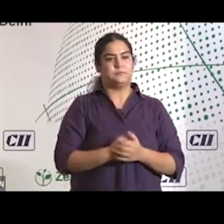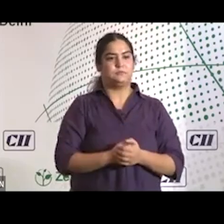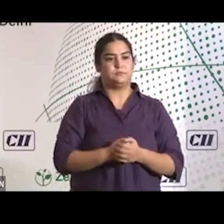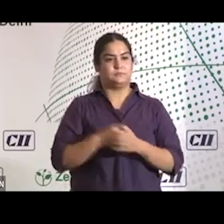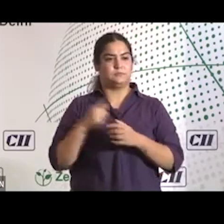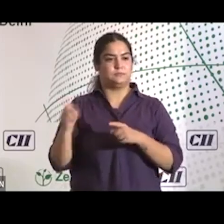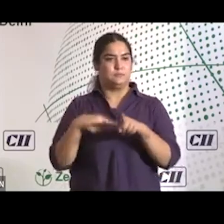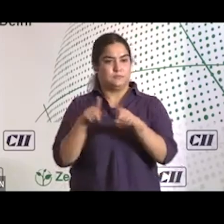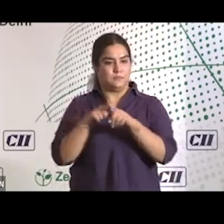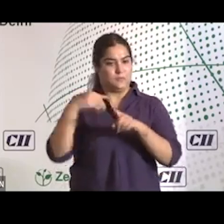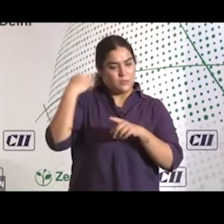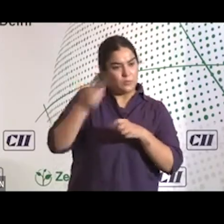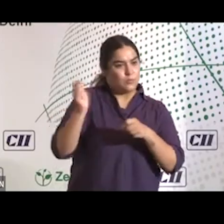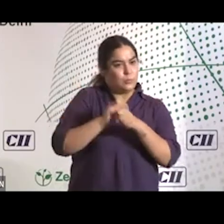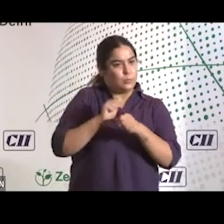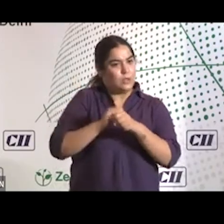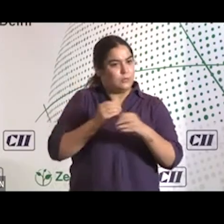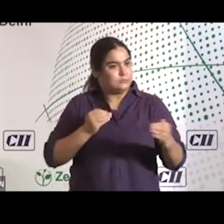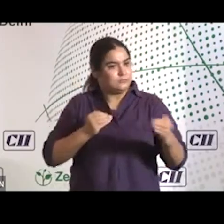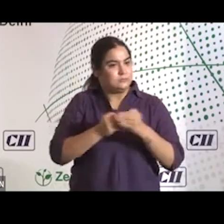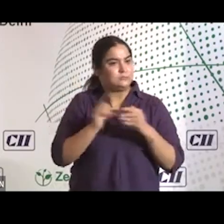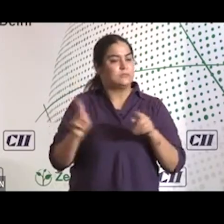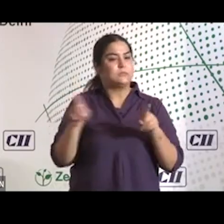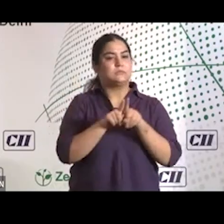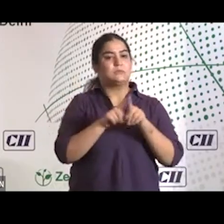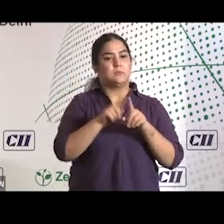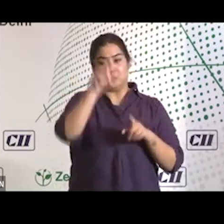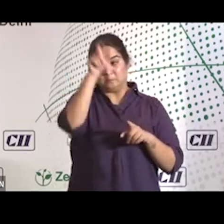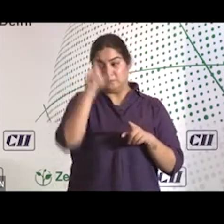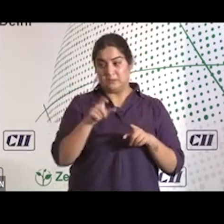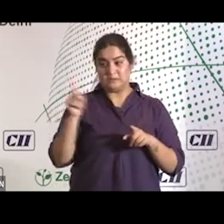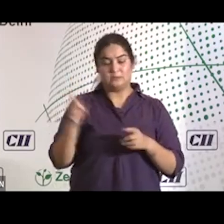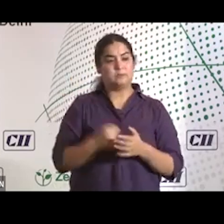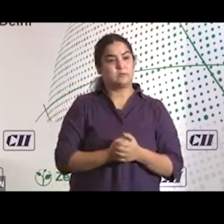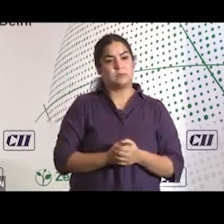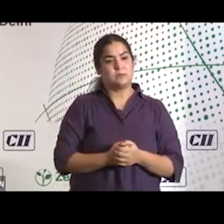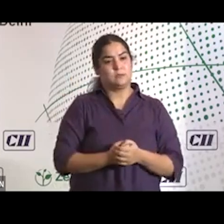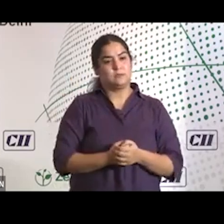He has been a person who has brought in